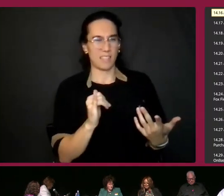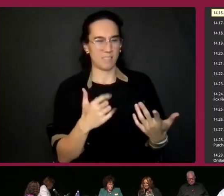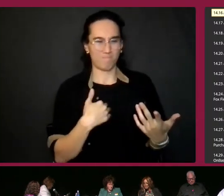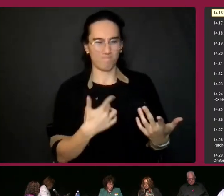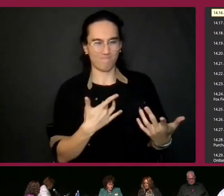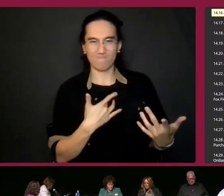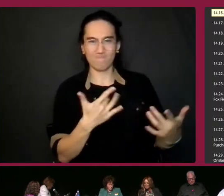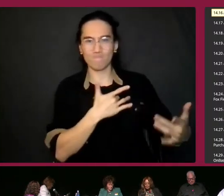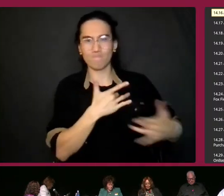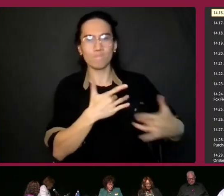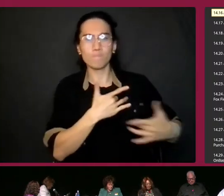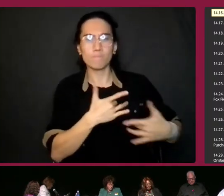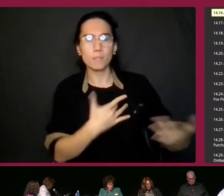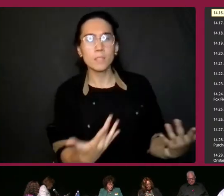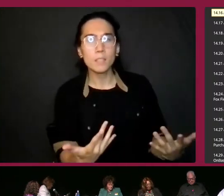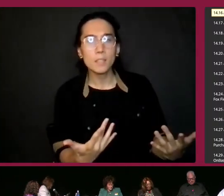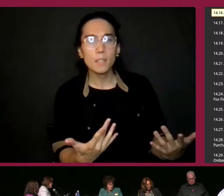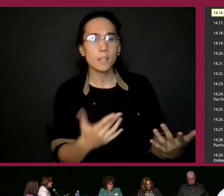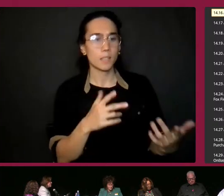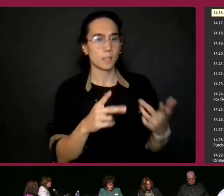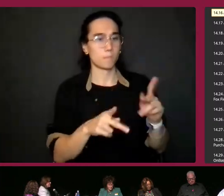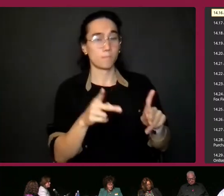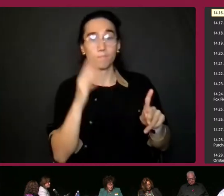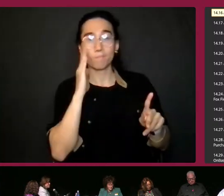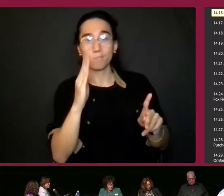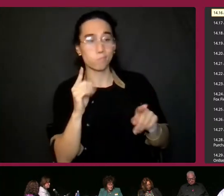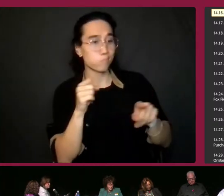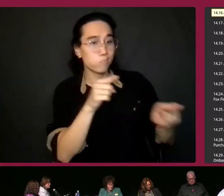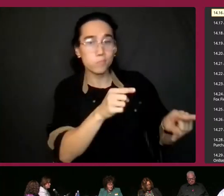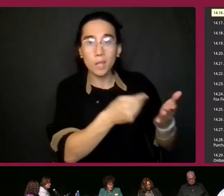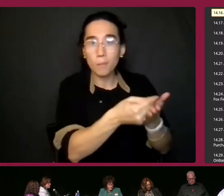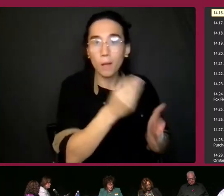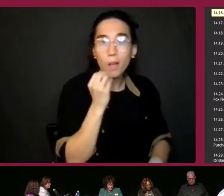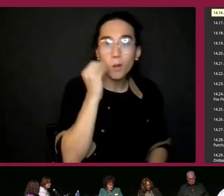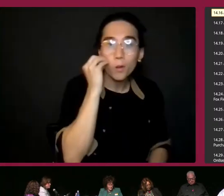buy homes in single family areas and suddenly